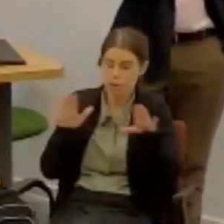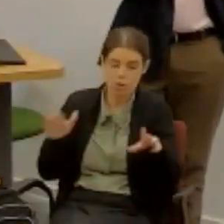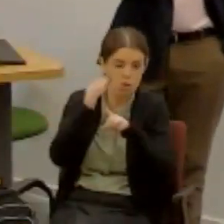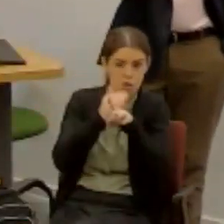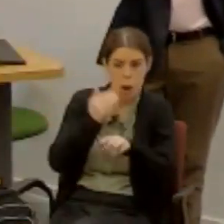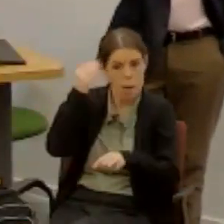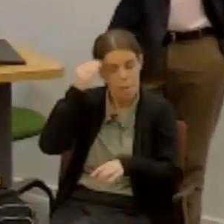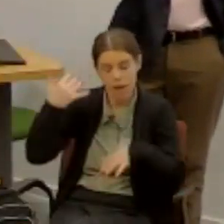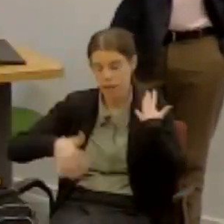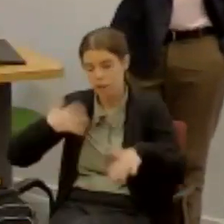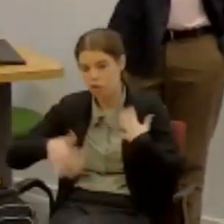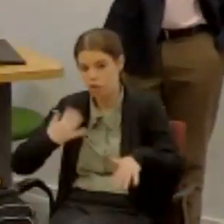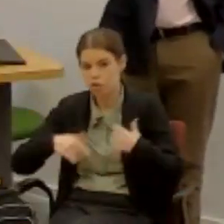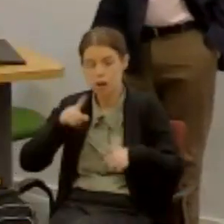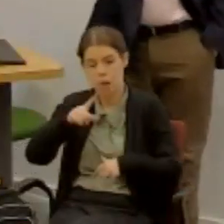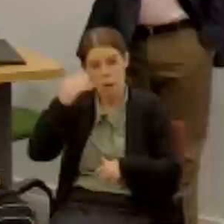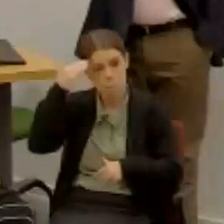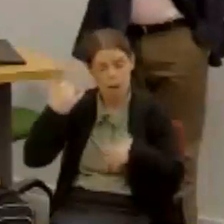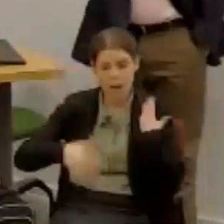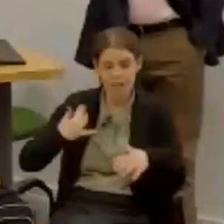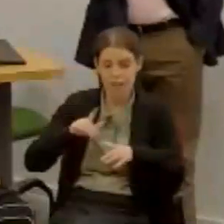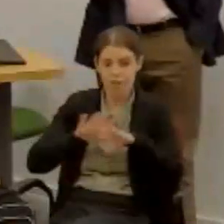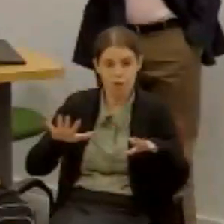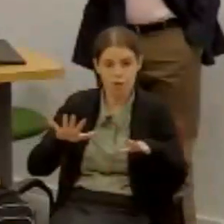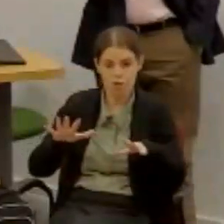The reality is the story of brain injury is just not being gathered from those individuals,